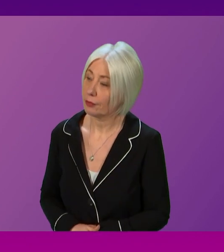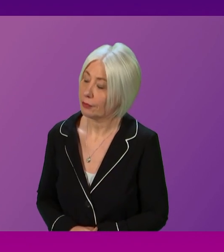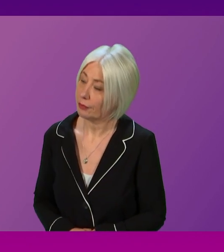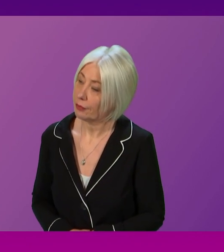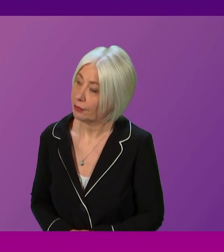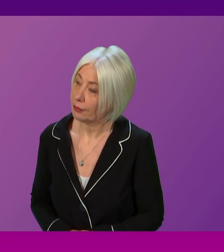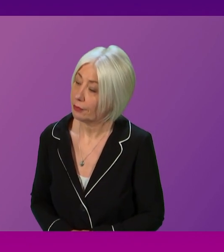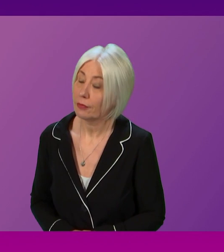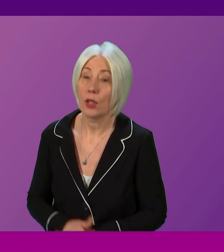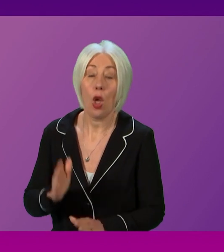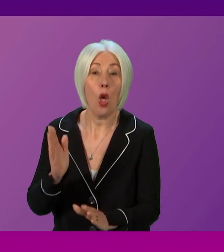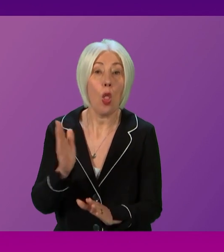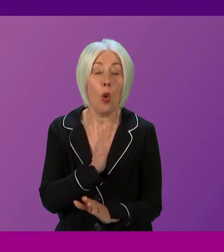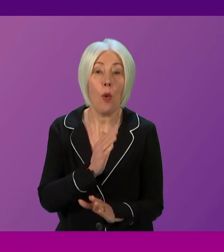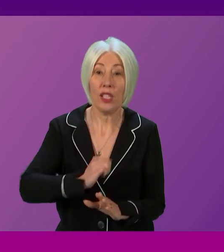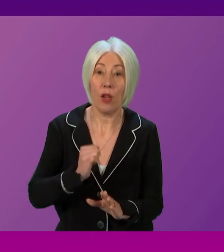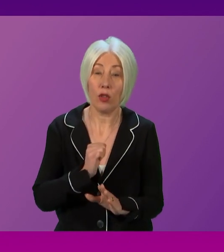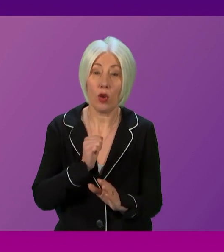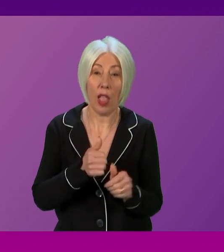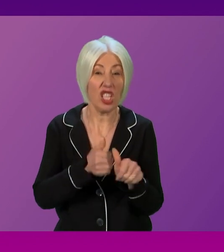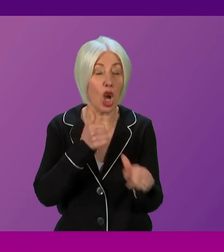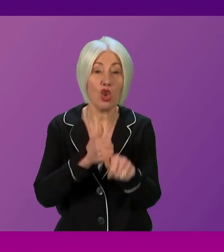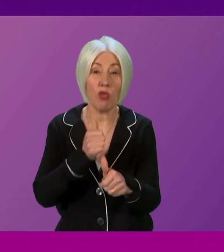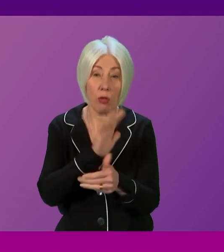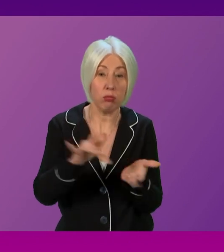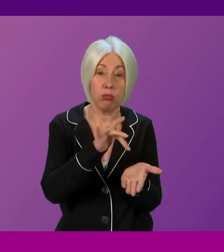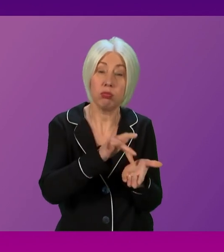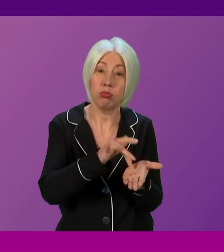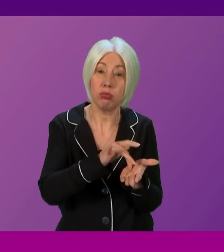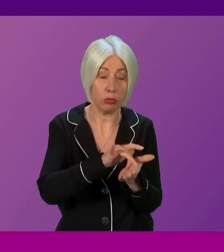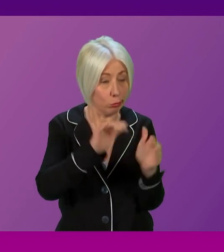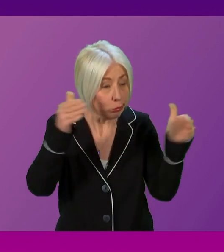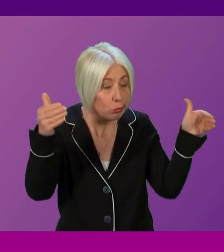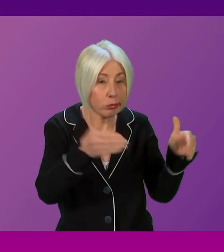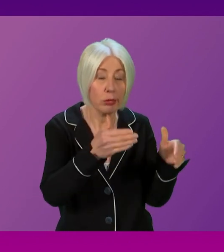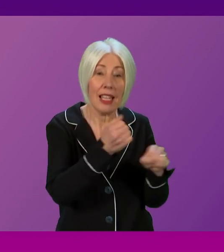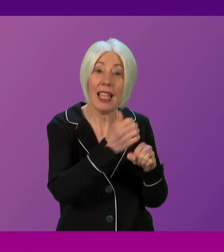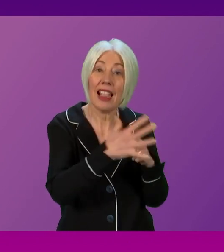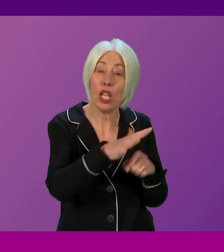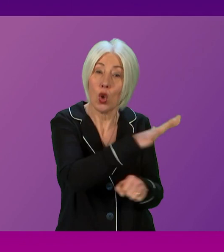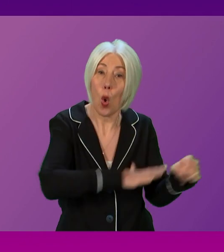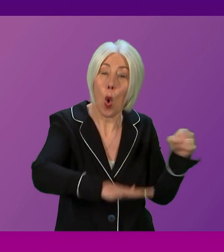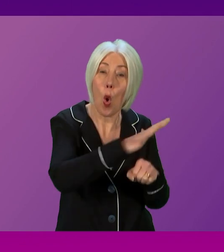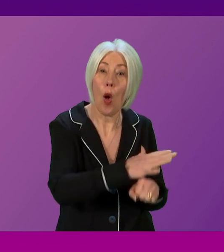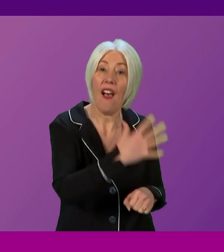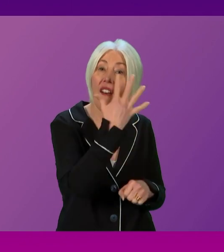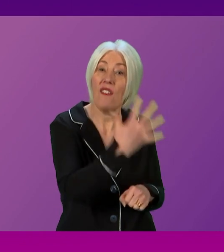The west of Scotland is our country’s industrial heartland, with a heavy concentration in the Glasgow city region, which has 57 per cent of